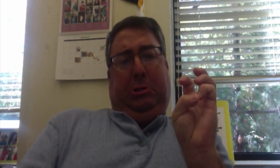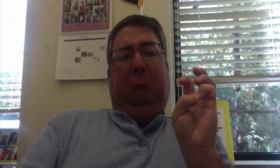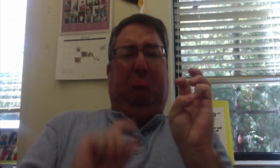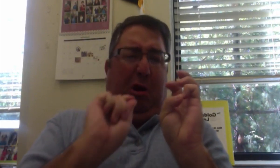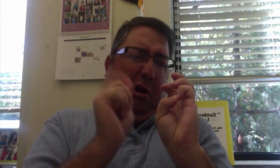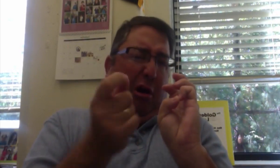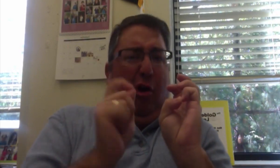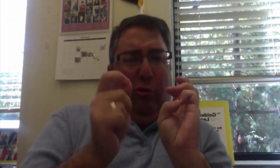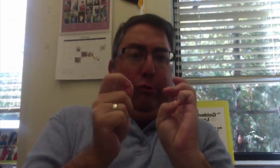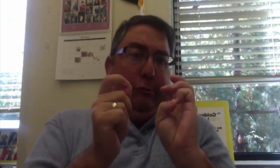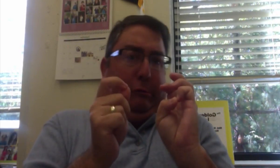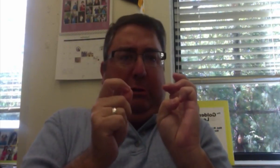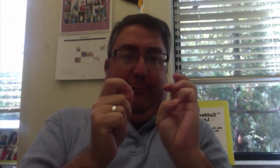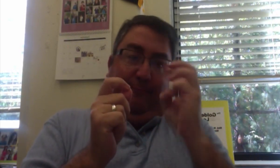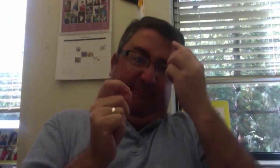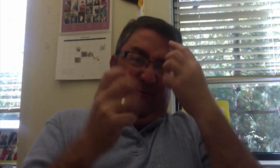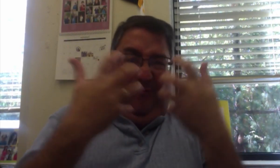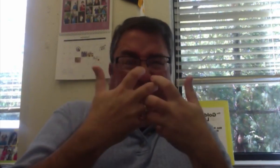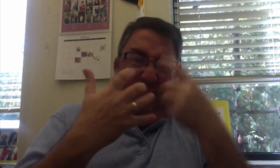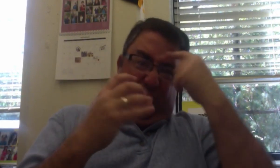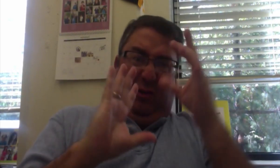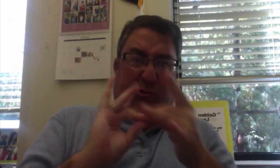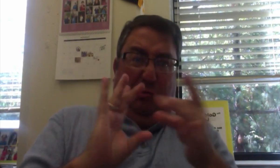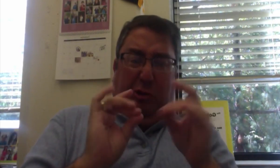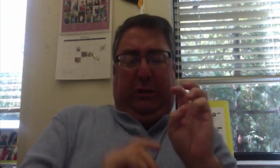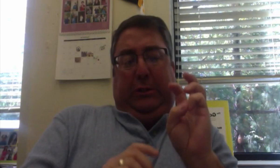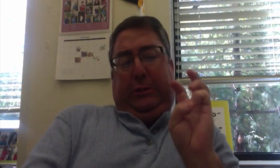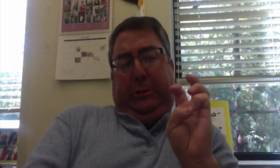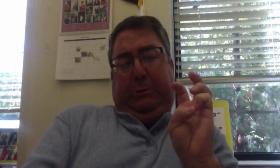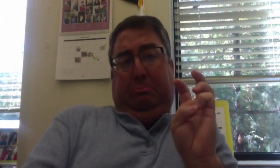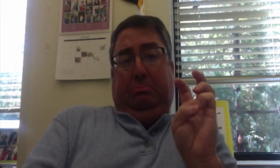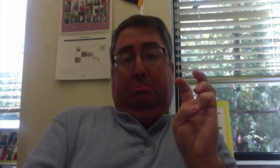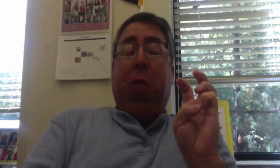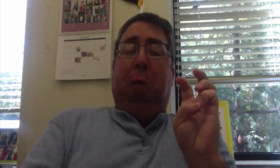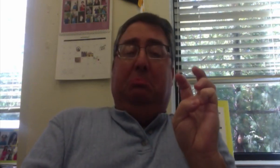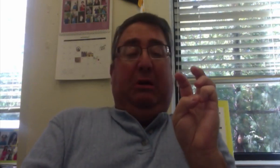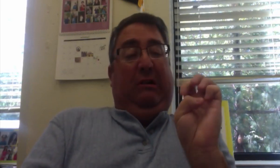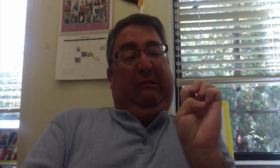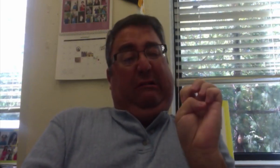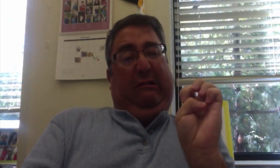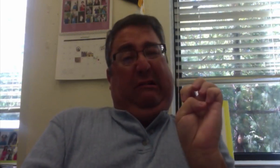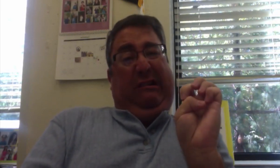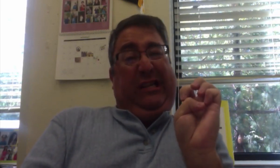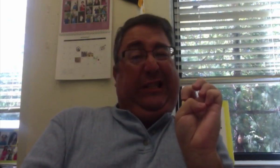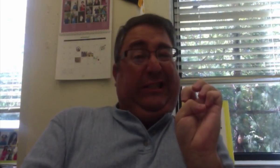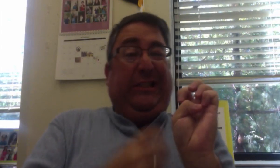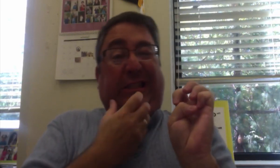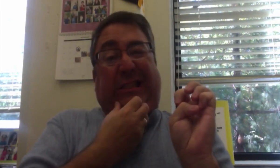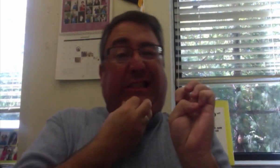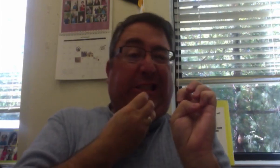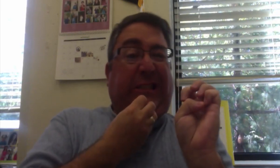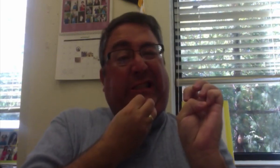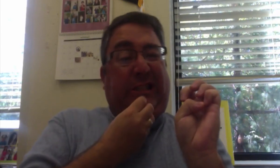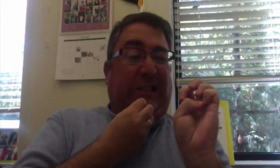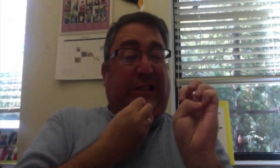modify the handshape in order to fit the story. Bending the fingers too much like this is pretty questionable.